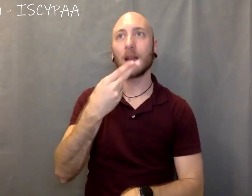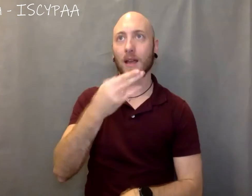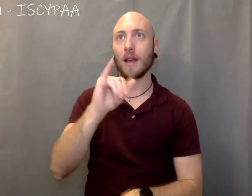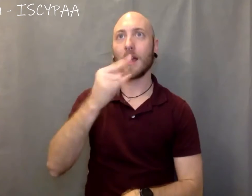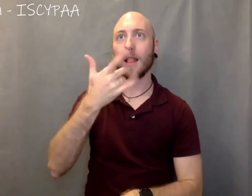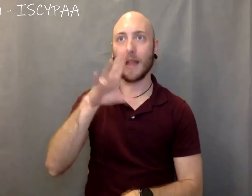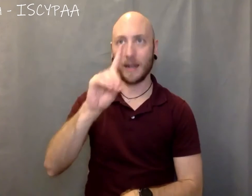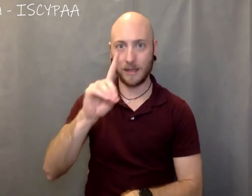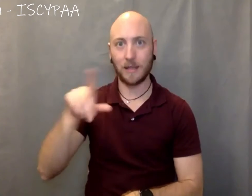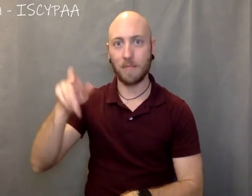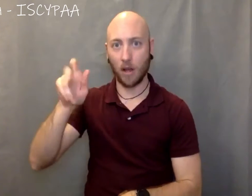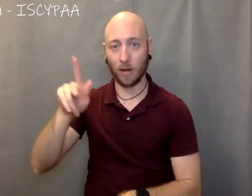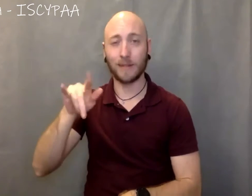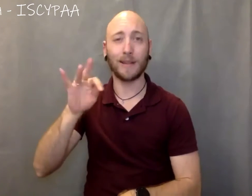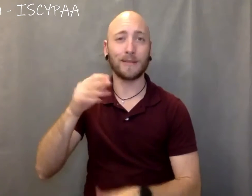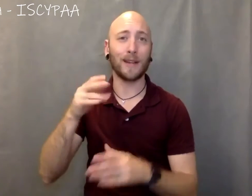you know, get my number hit me up, we'd love to have you.